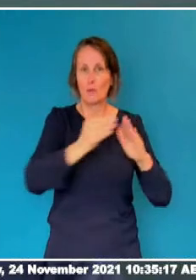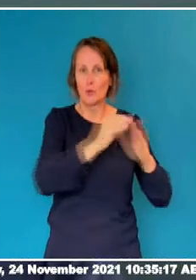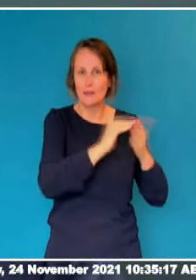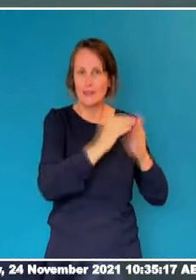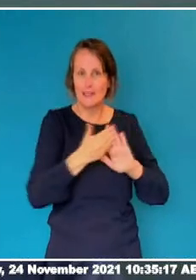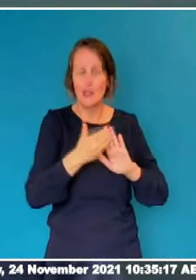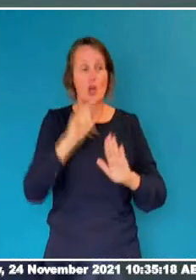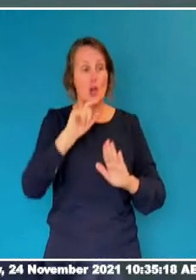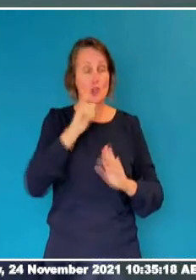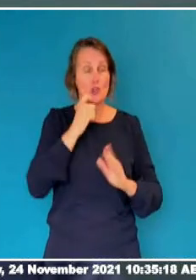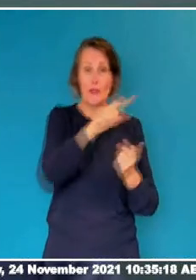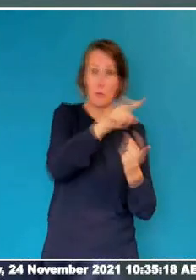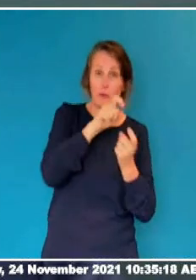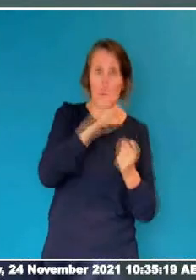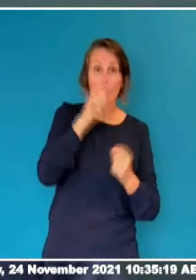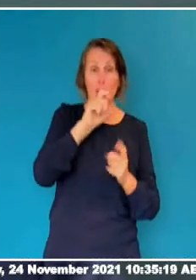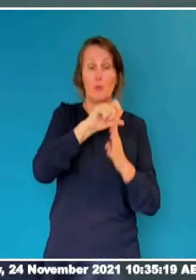significant numbers of people who have a disability.